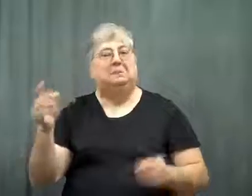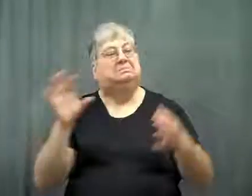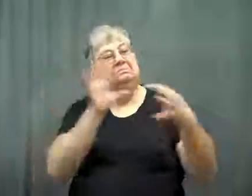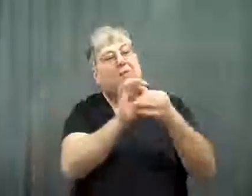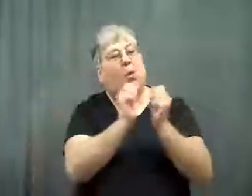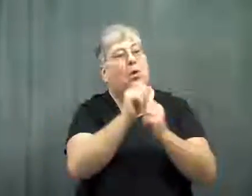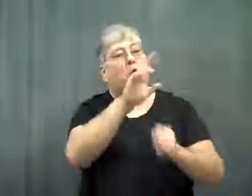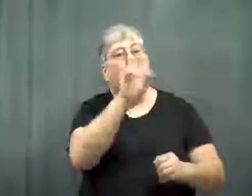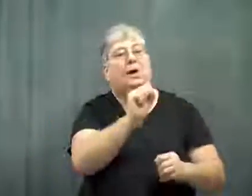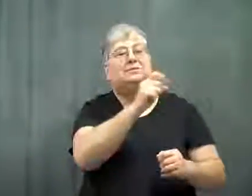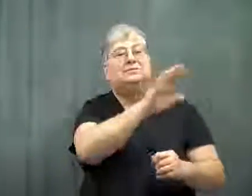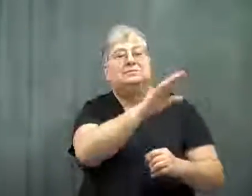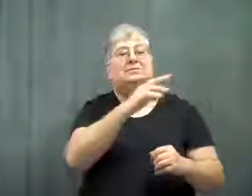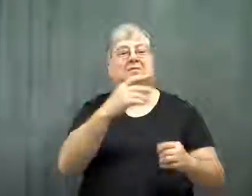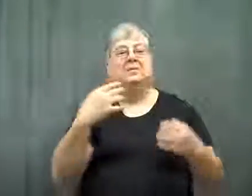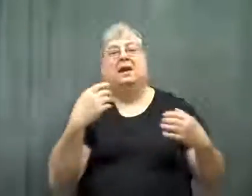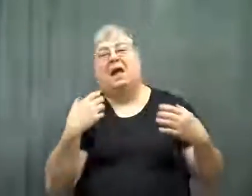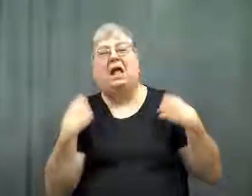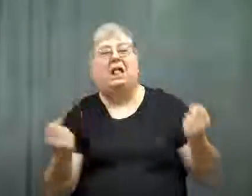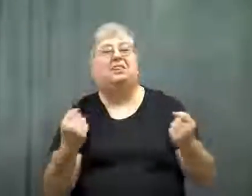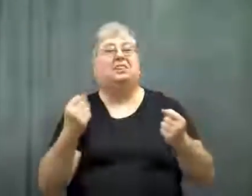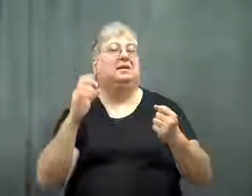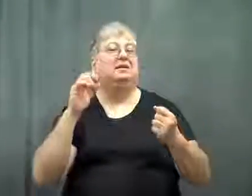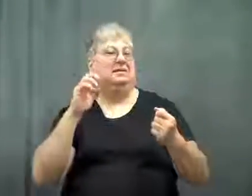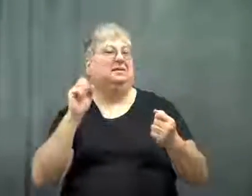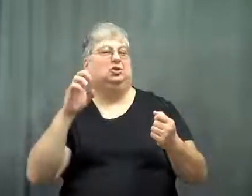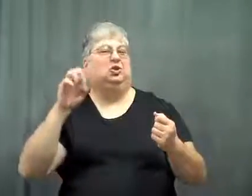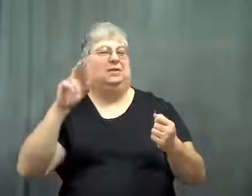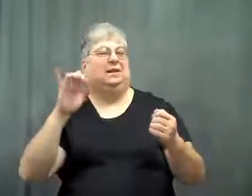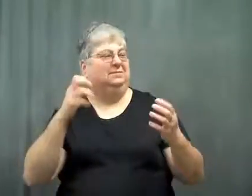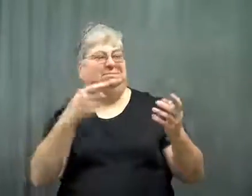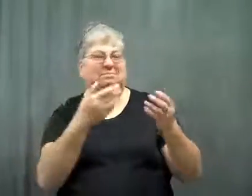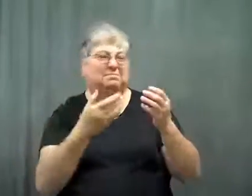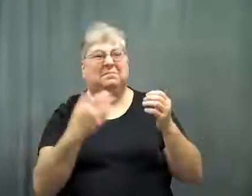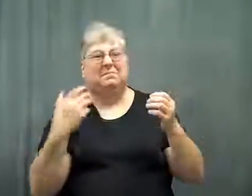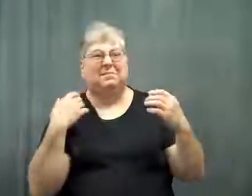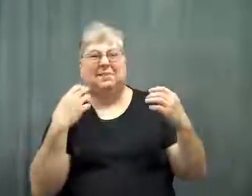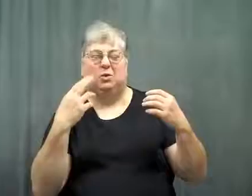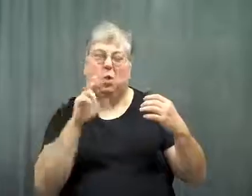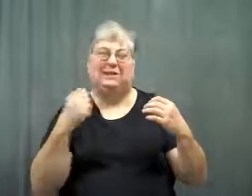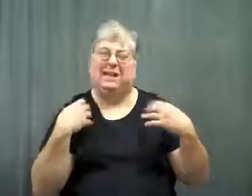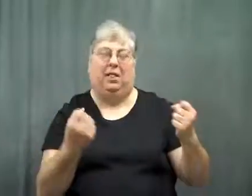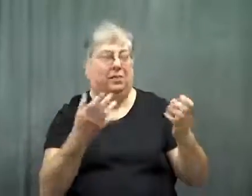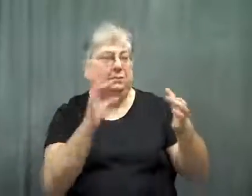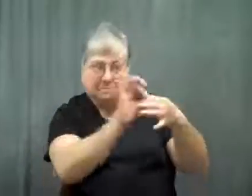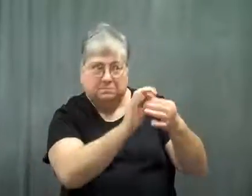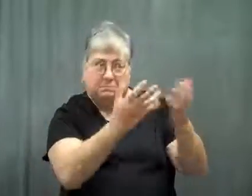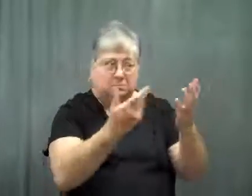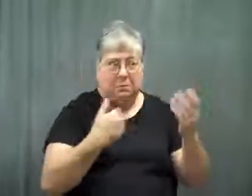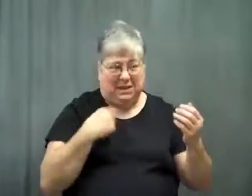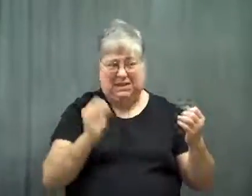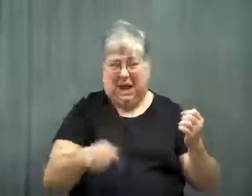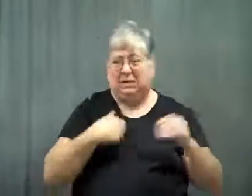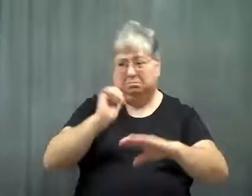contacted the United States Public Health Service and got permission to set up a clinic